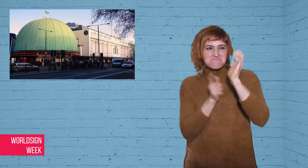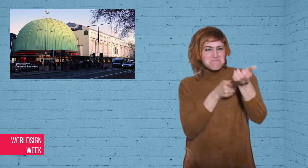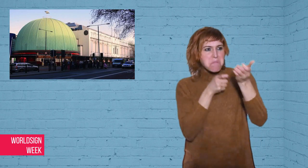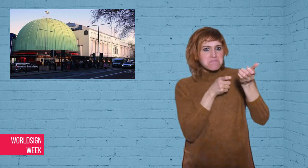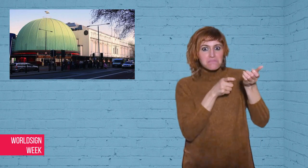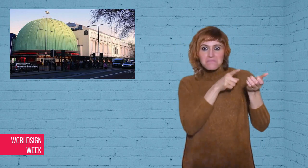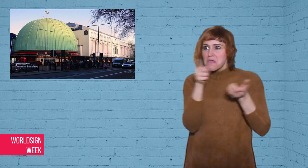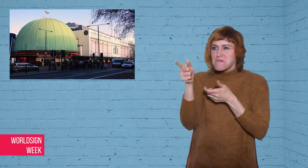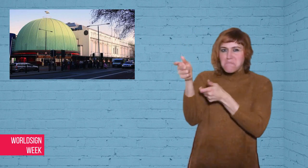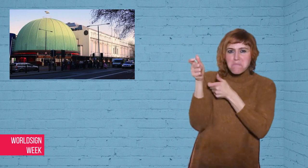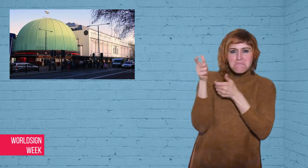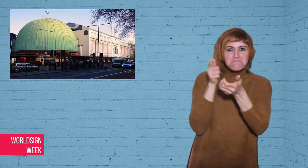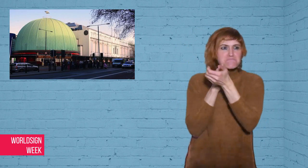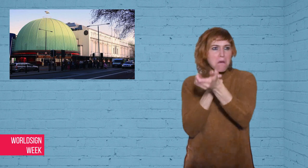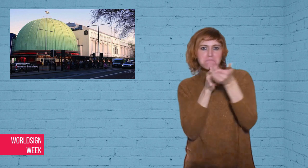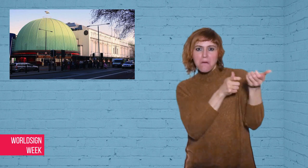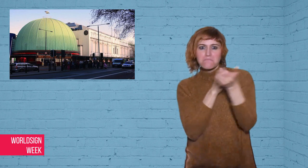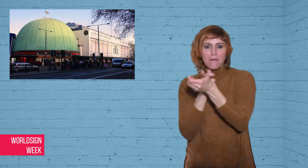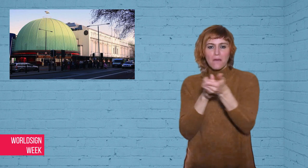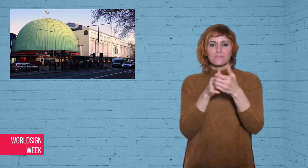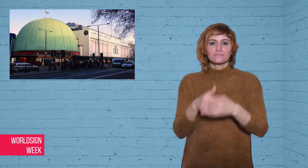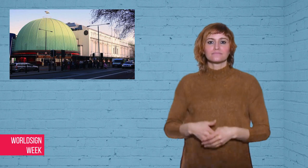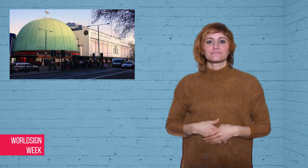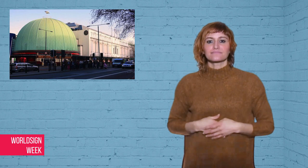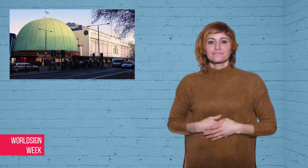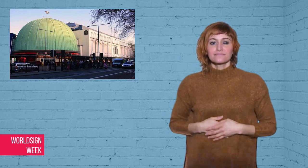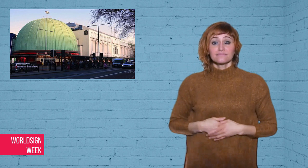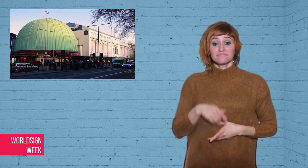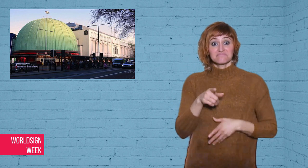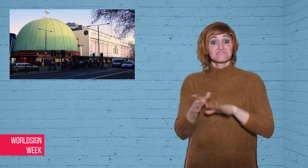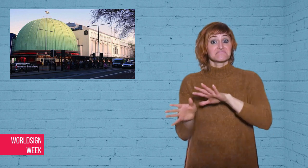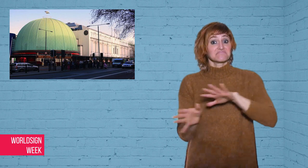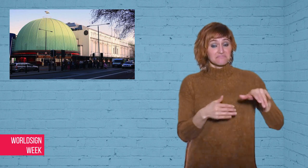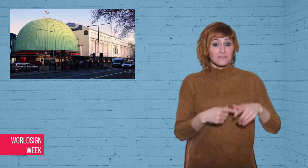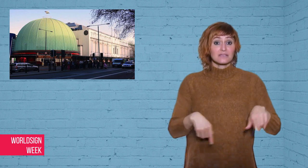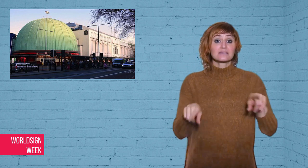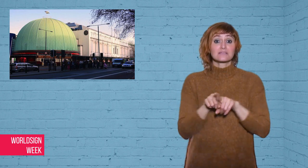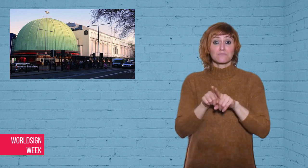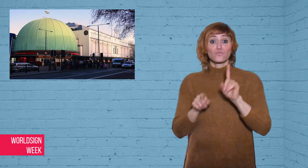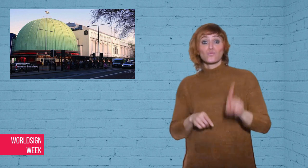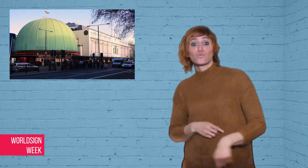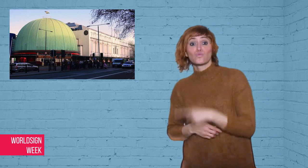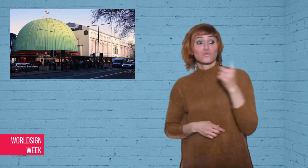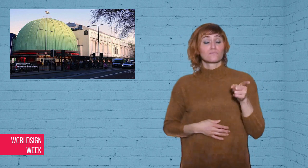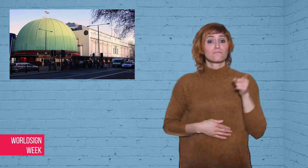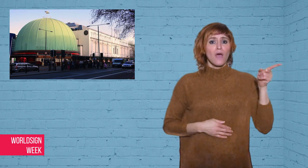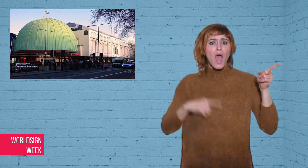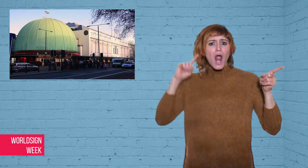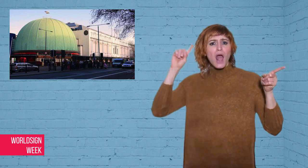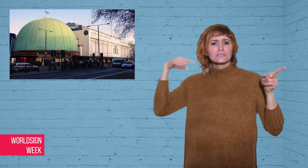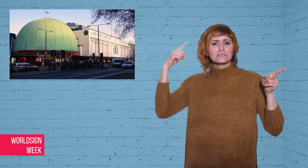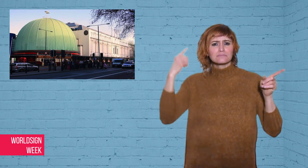an opportunity to travel beneath the waves